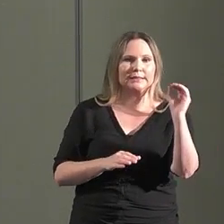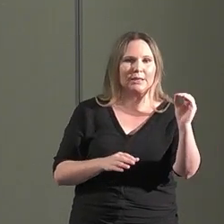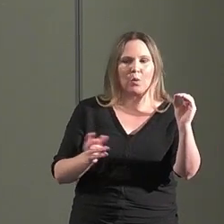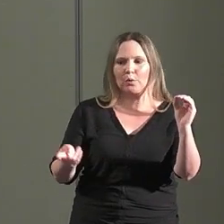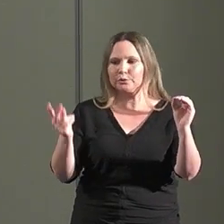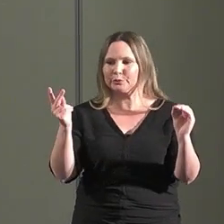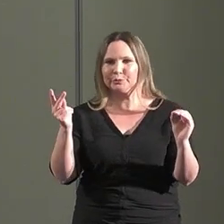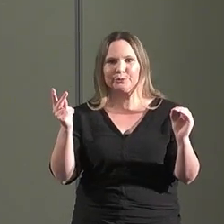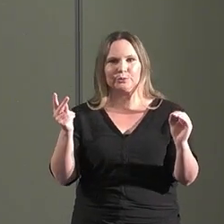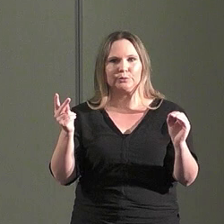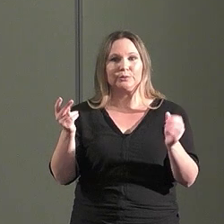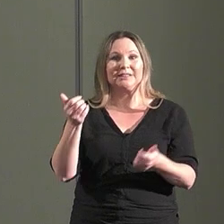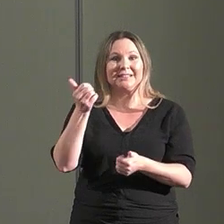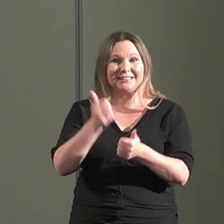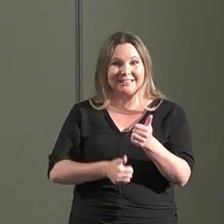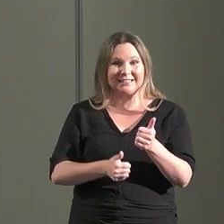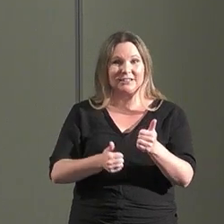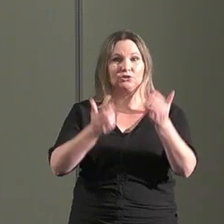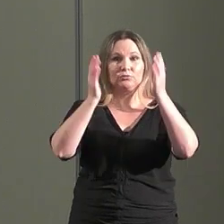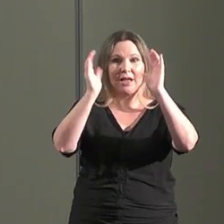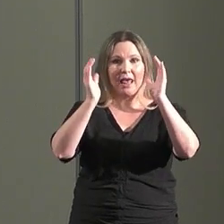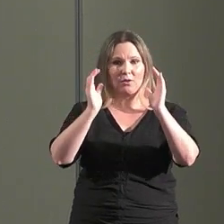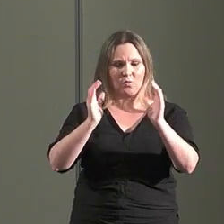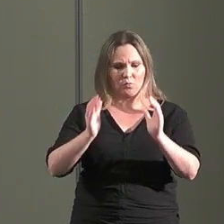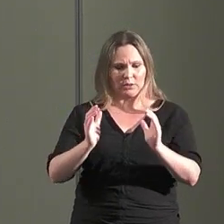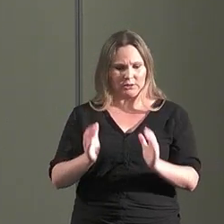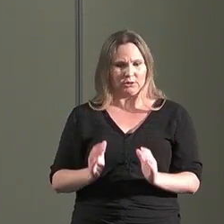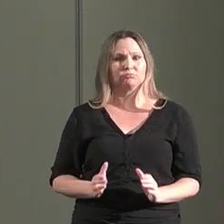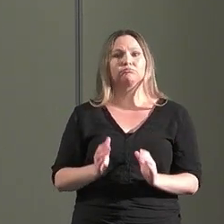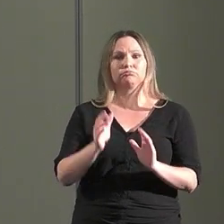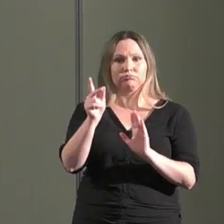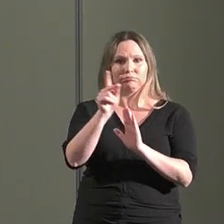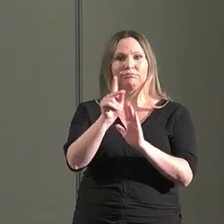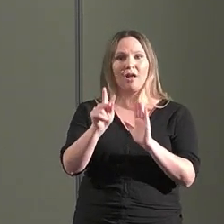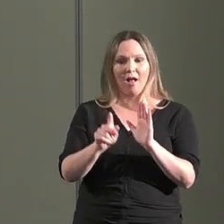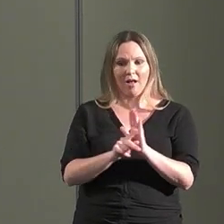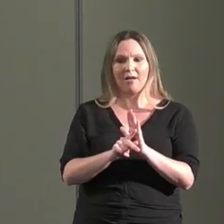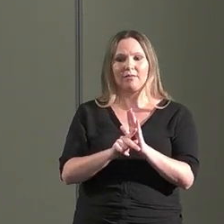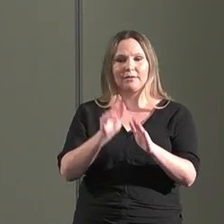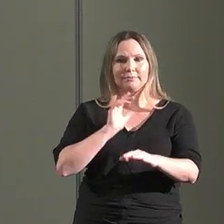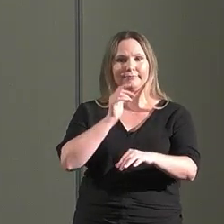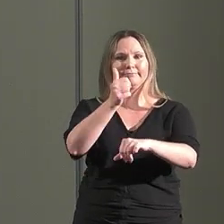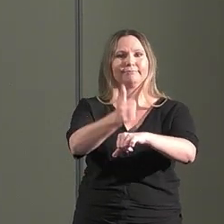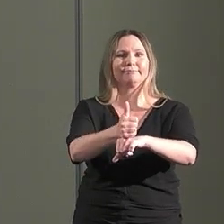Every category have been policies. More policy implemented.